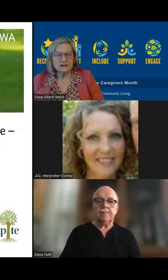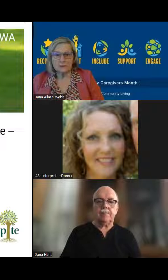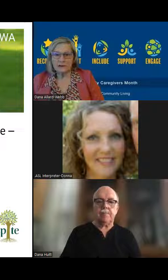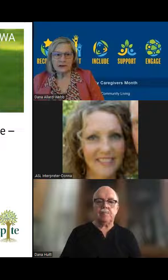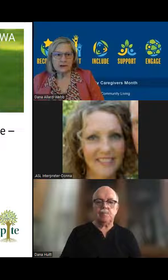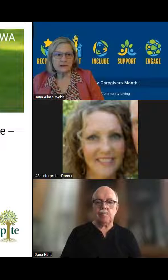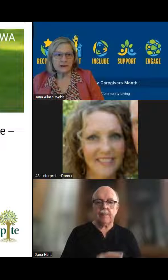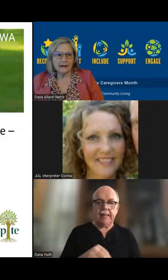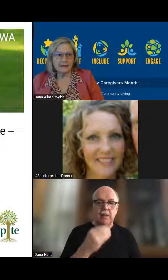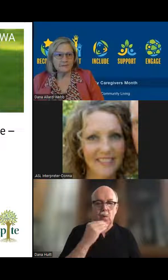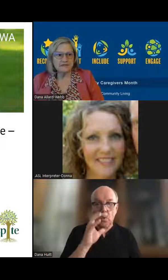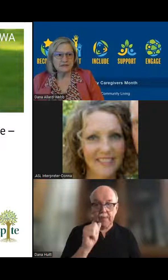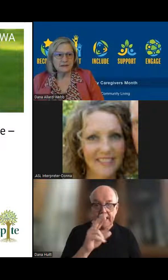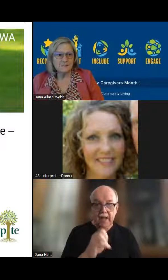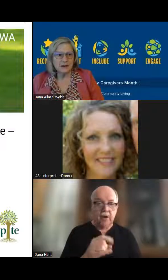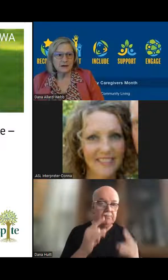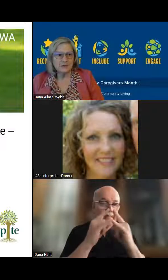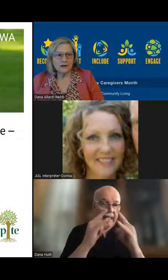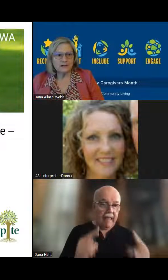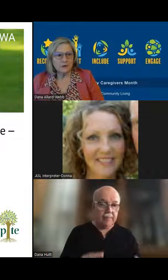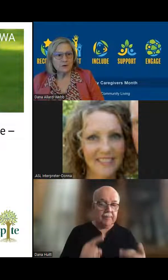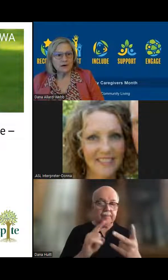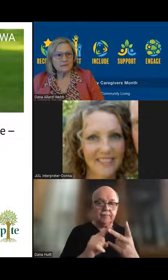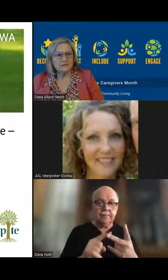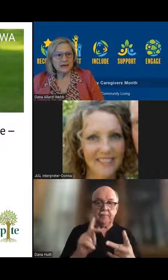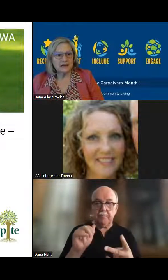ing for success stories just to give people an idea of why people do this work and why it's important.